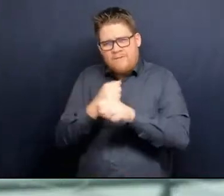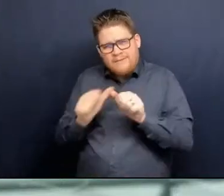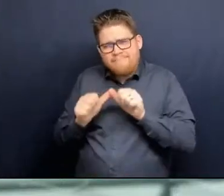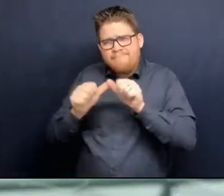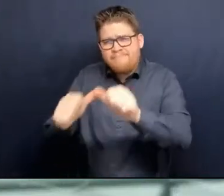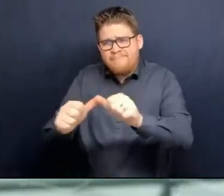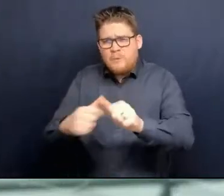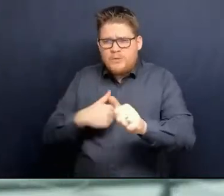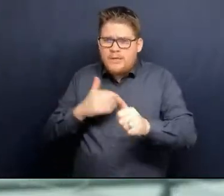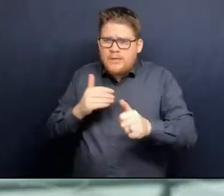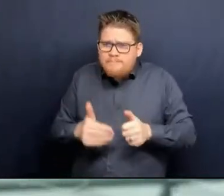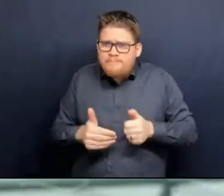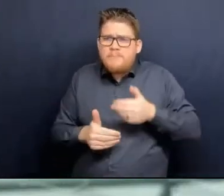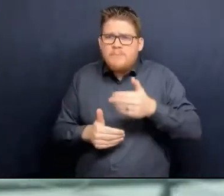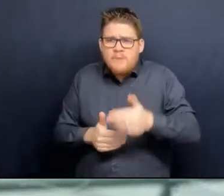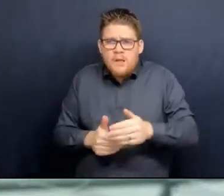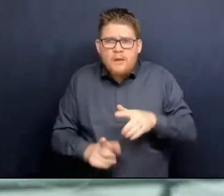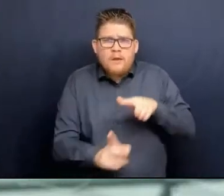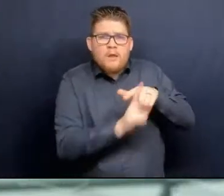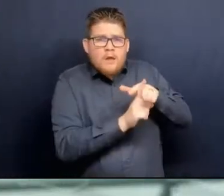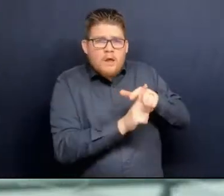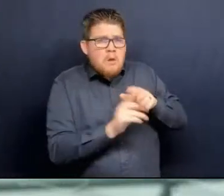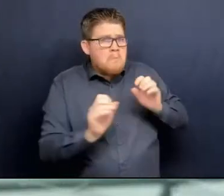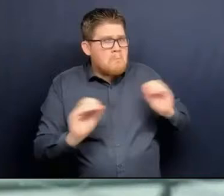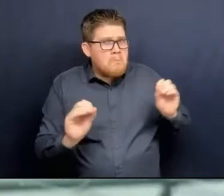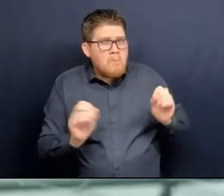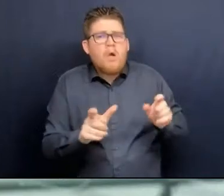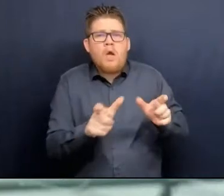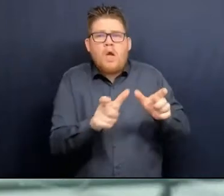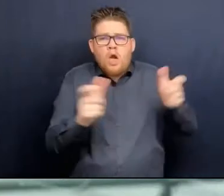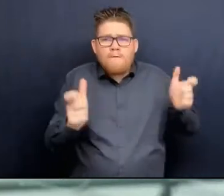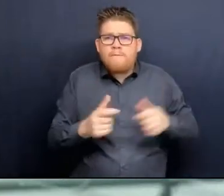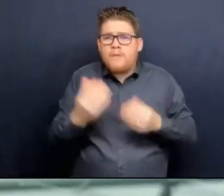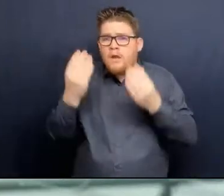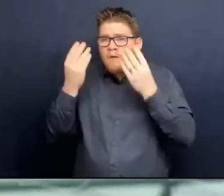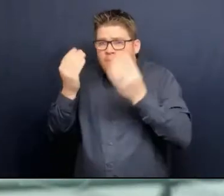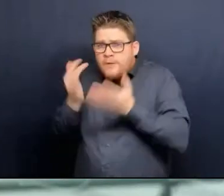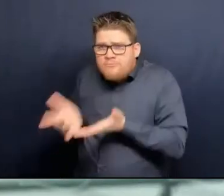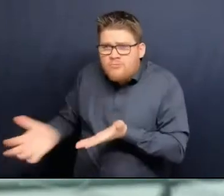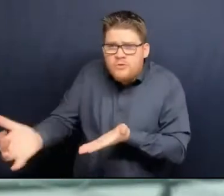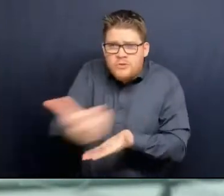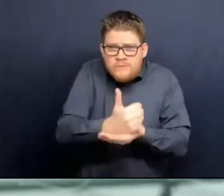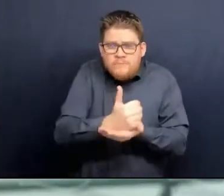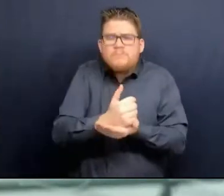not lose it each step of the way we will make the decisions based on what we're seeing on the data